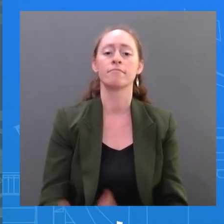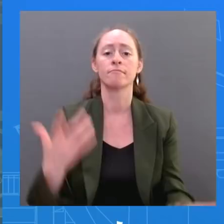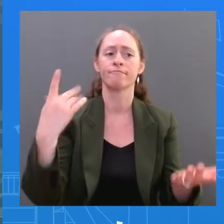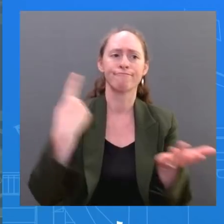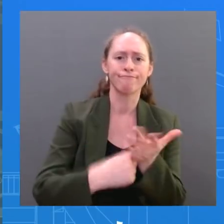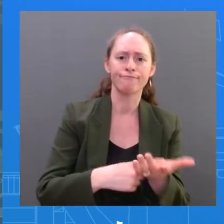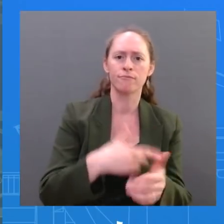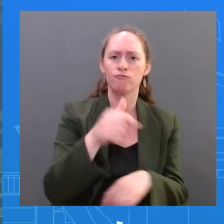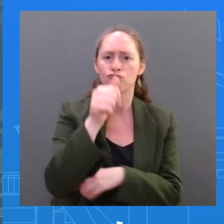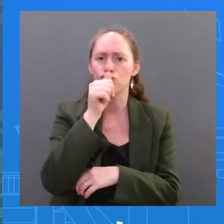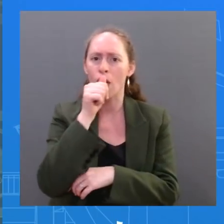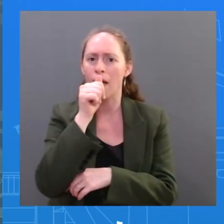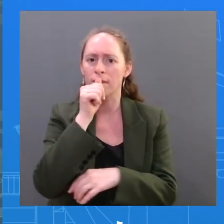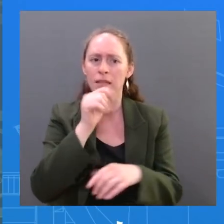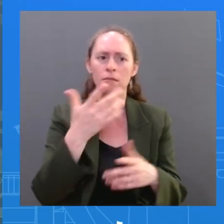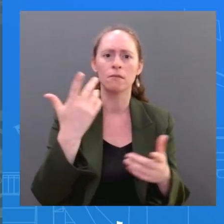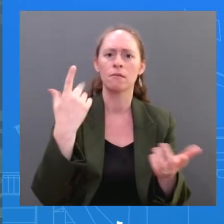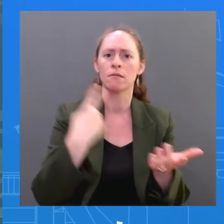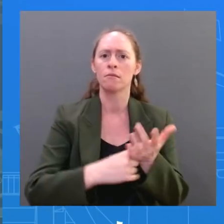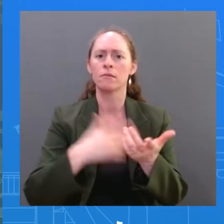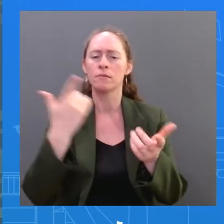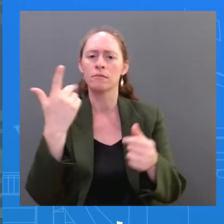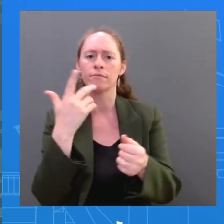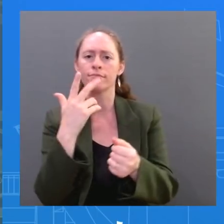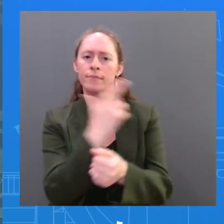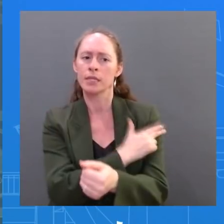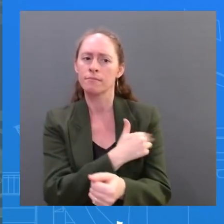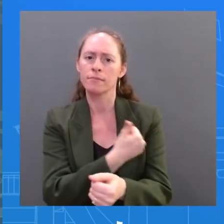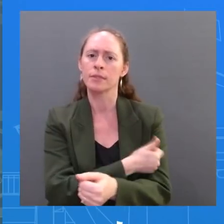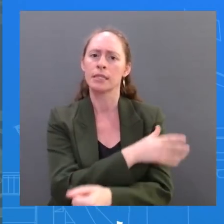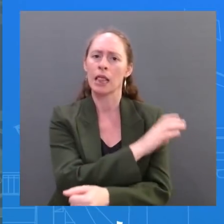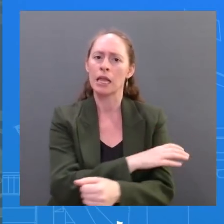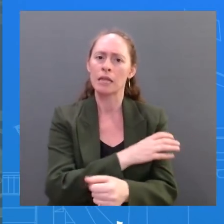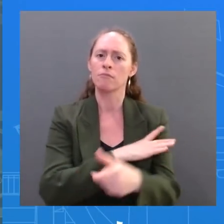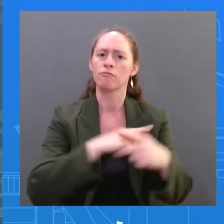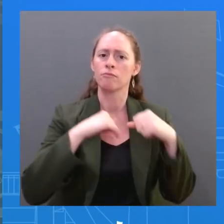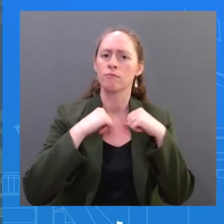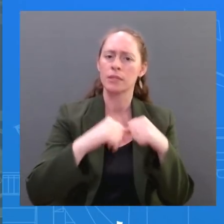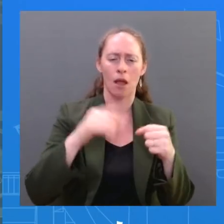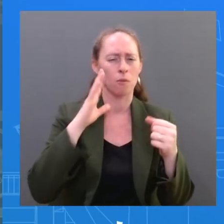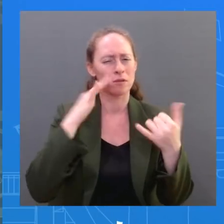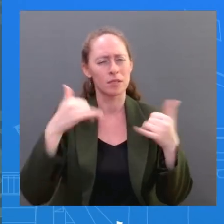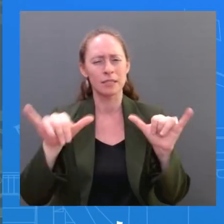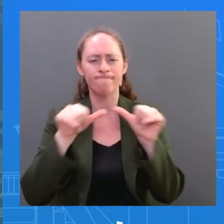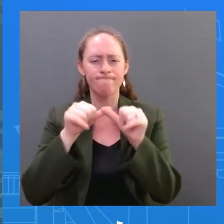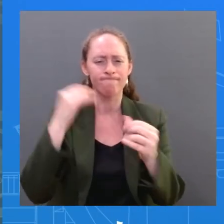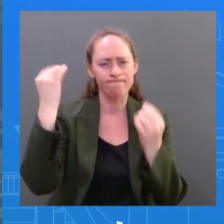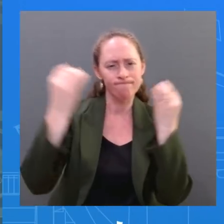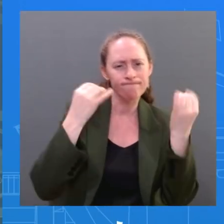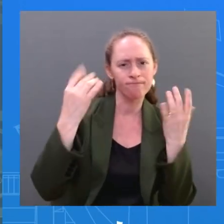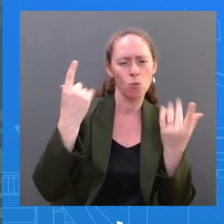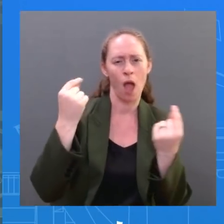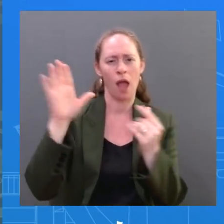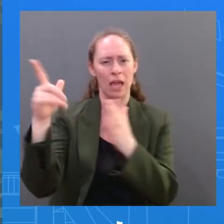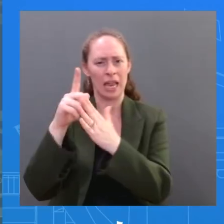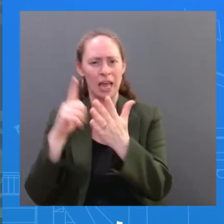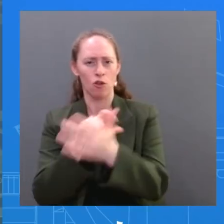He's going to continue to see what other legal authorities that he haves -- he has to move forward and protect -- to protect those rights.